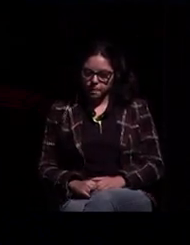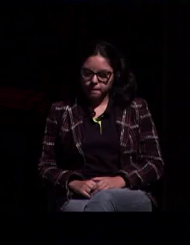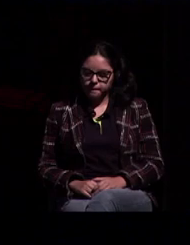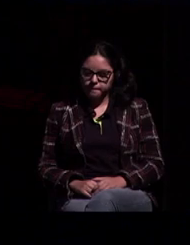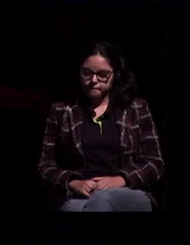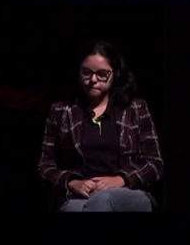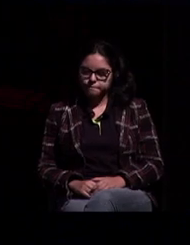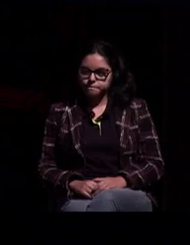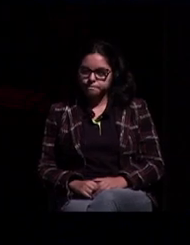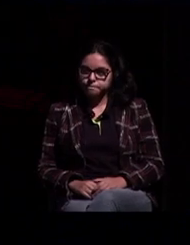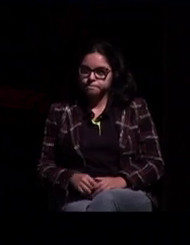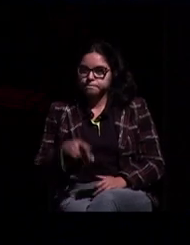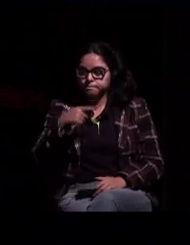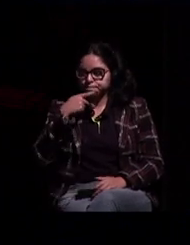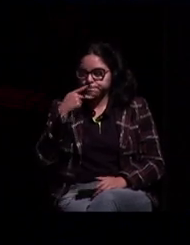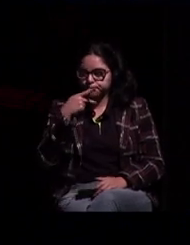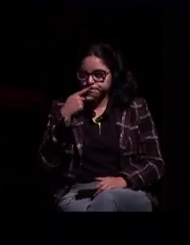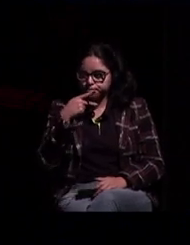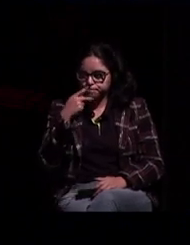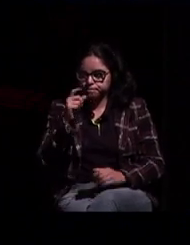recruitment measures we are talking about